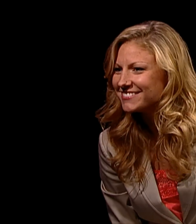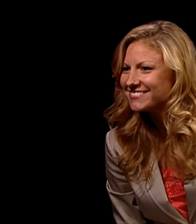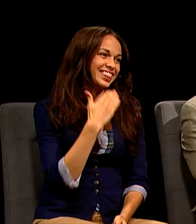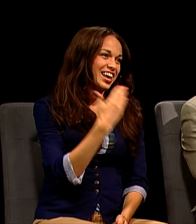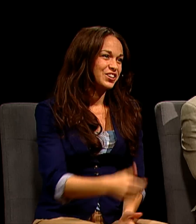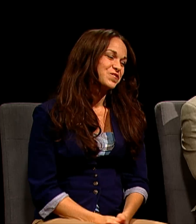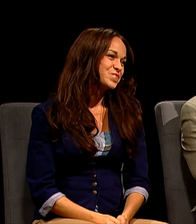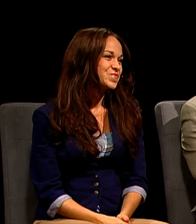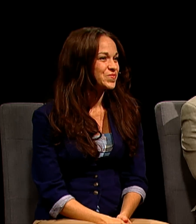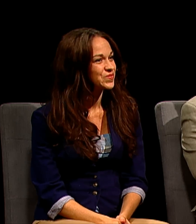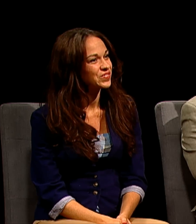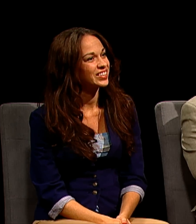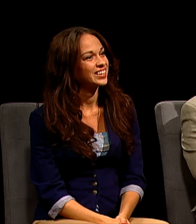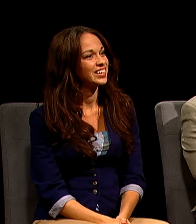Thank you.